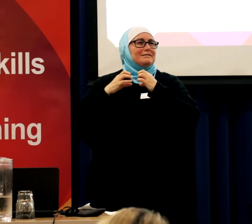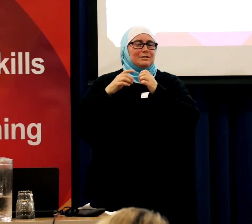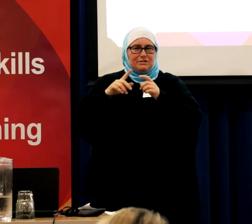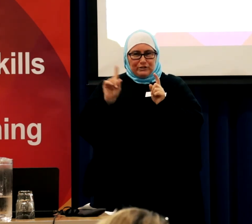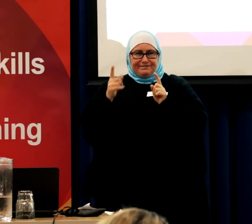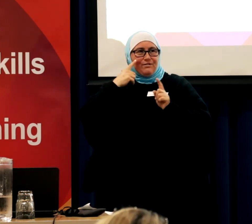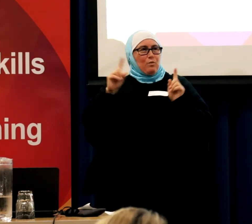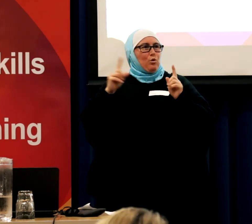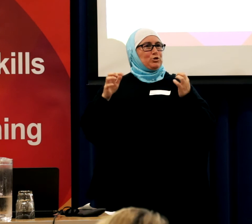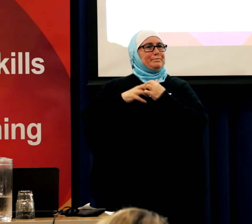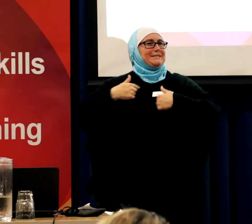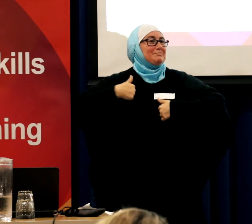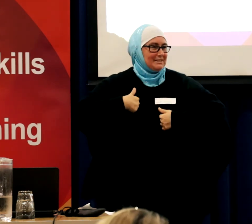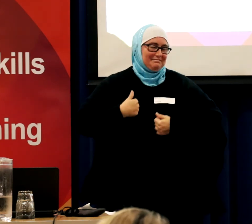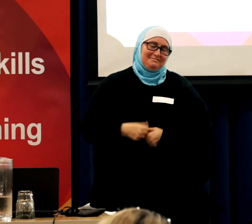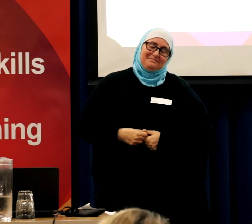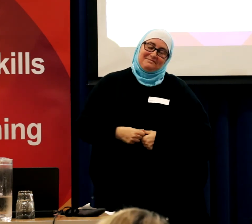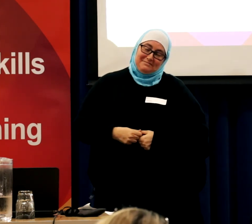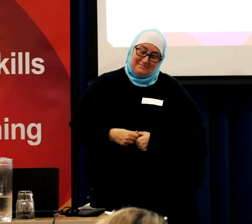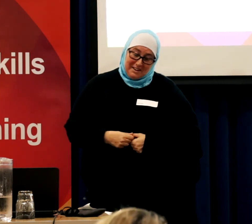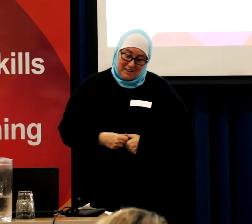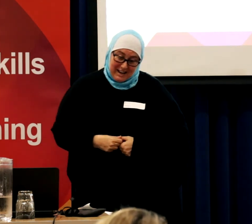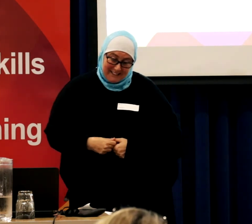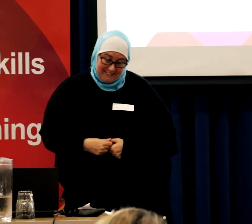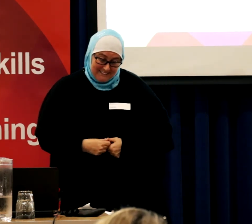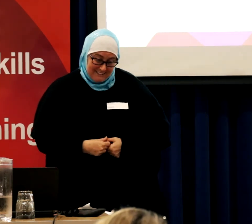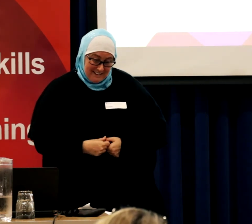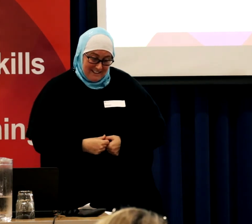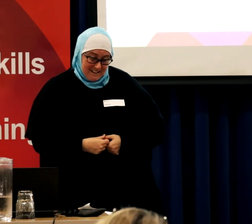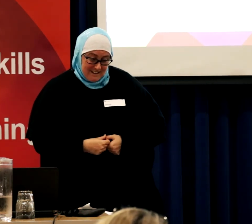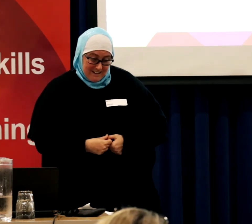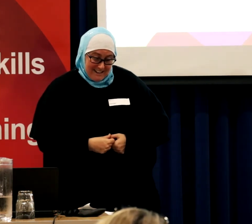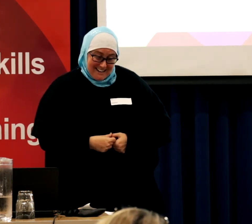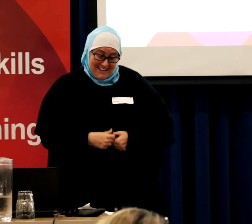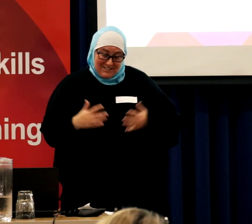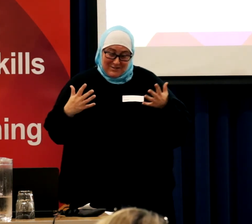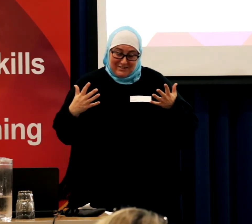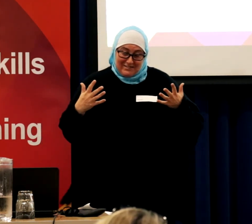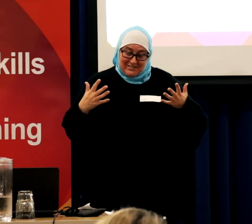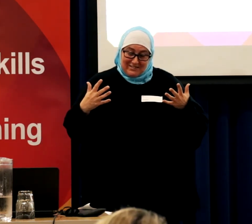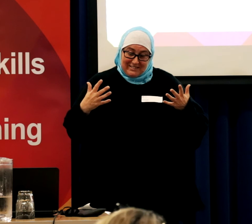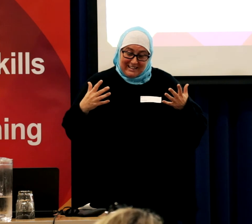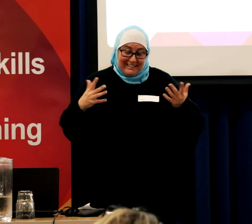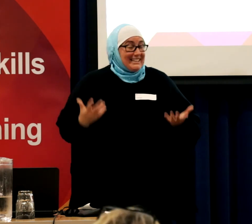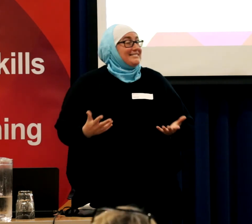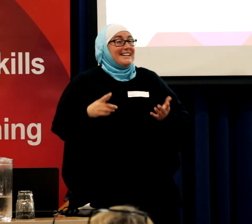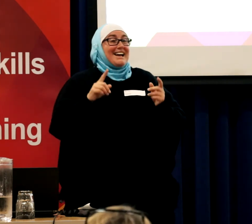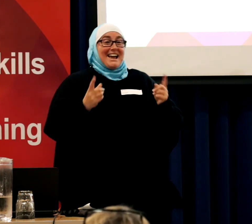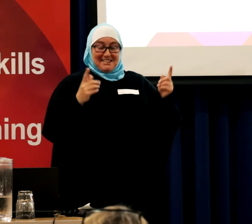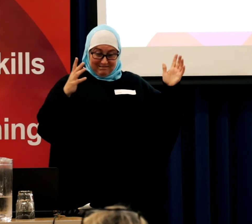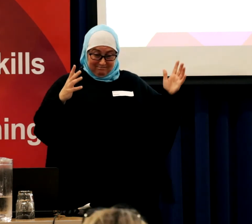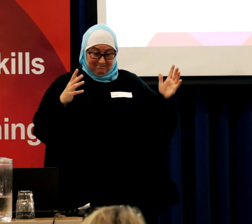be able to find the communication styles that suit me.